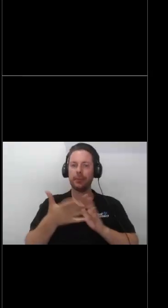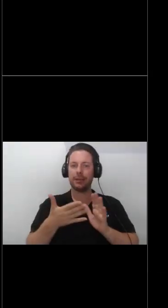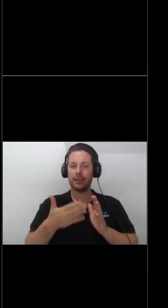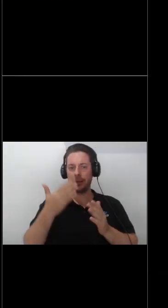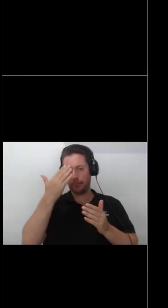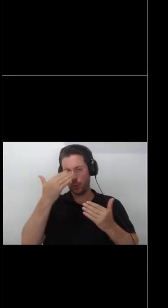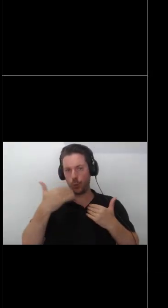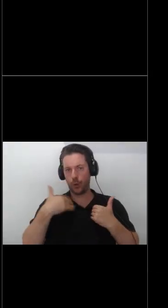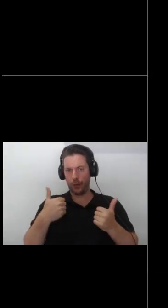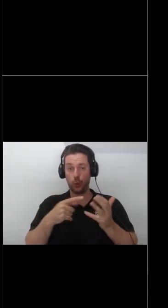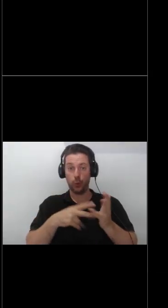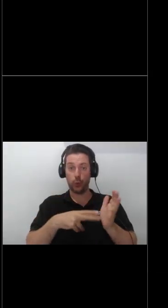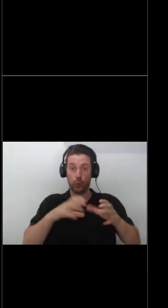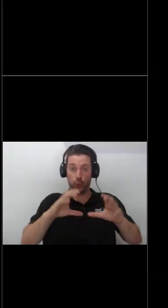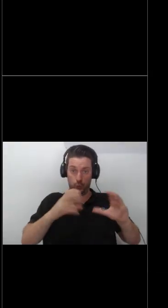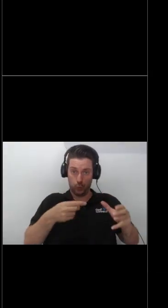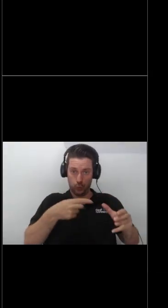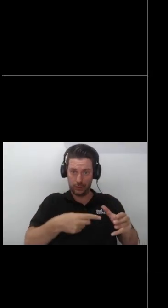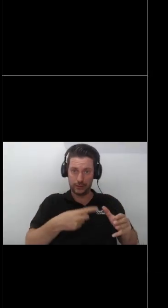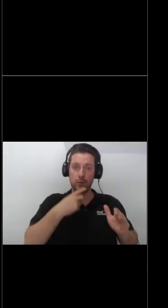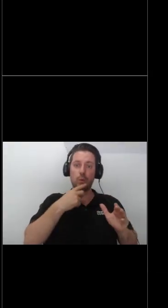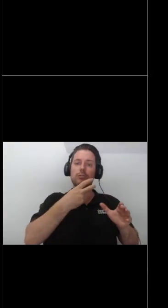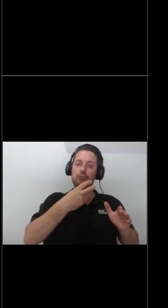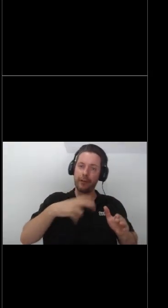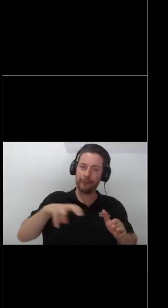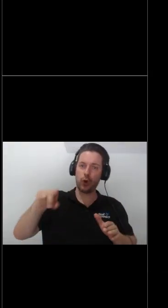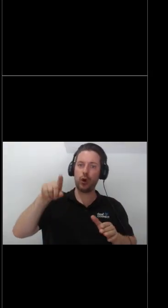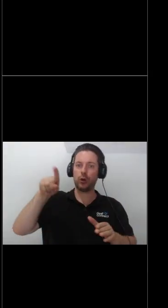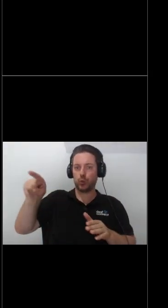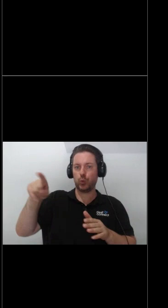to the mental health court and provide representation